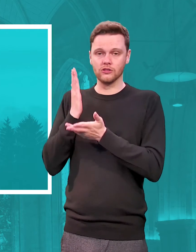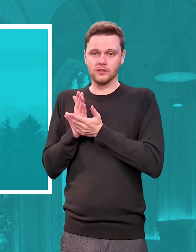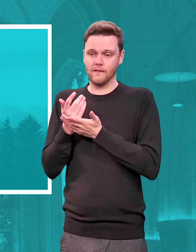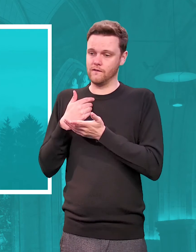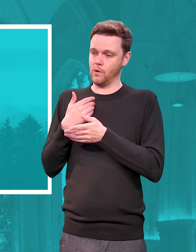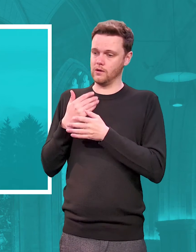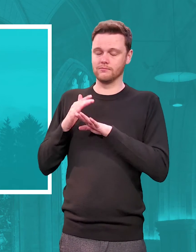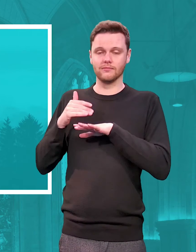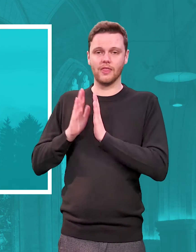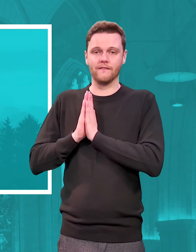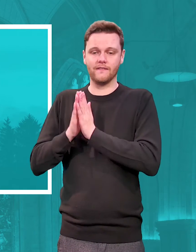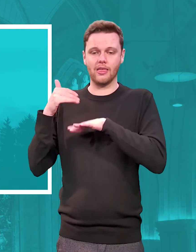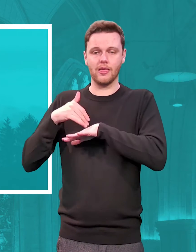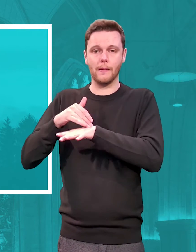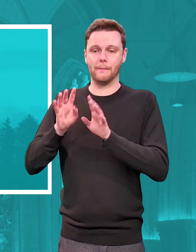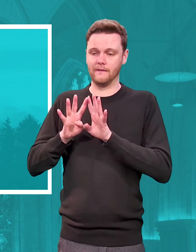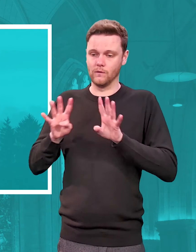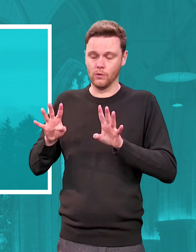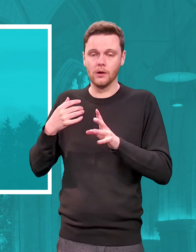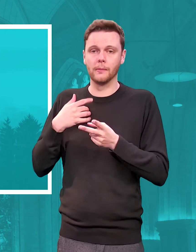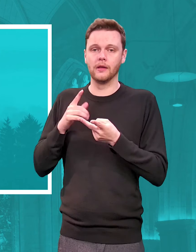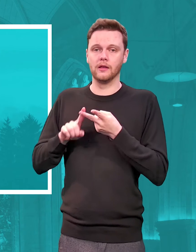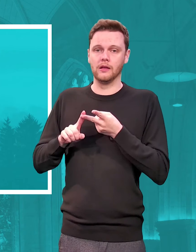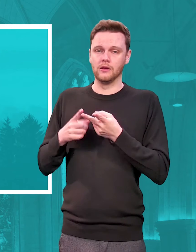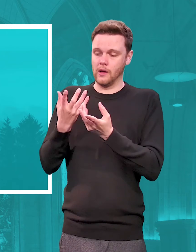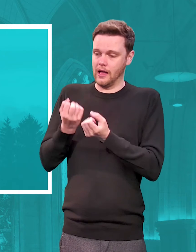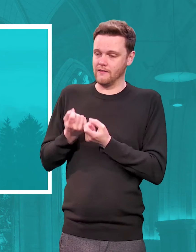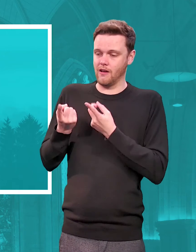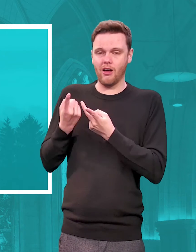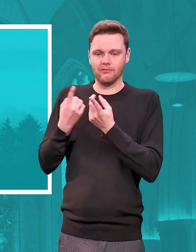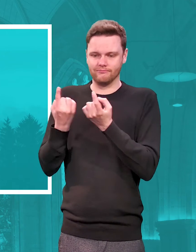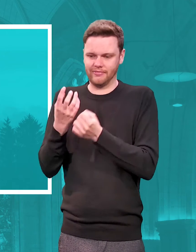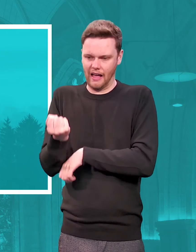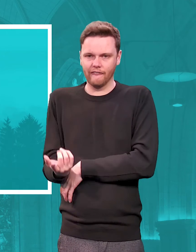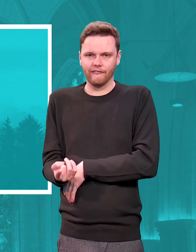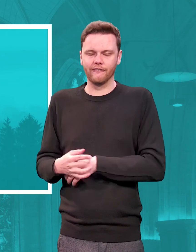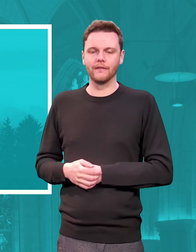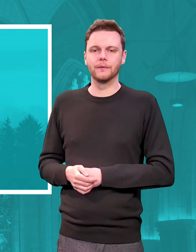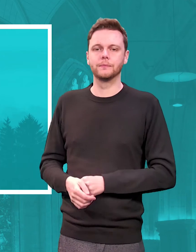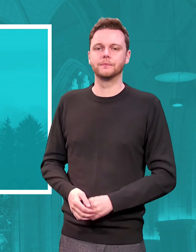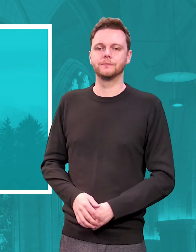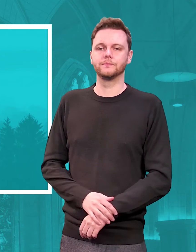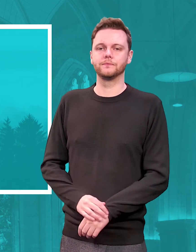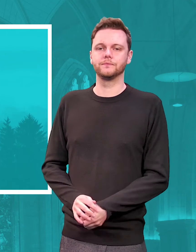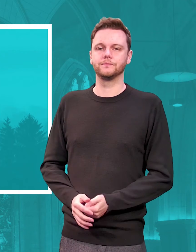and The Presbytery of Jerusalem, holding heritable and other assets on their behalf. As has been usual practise,